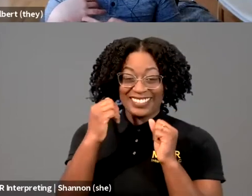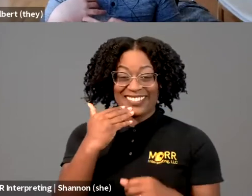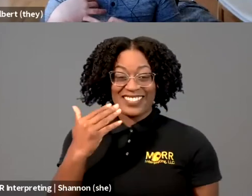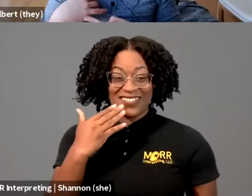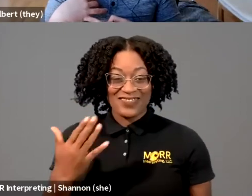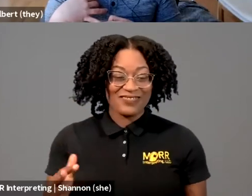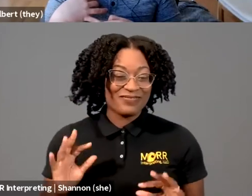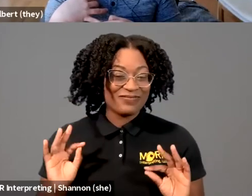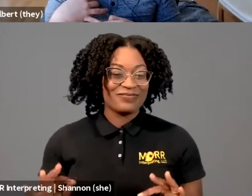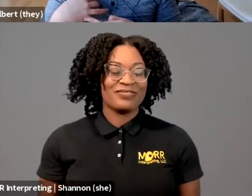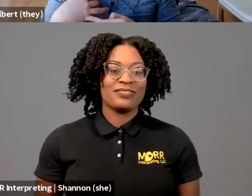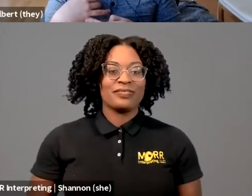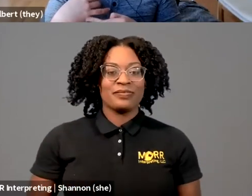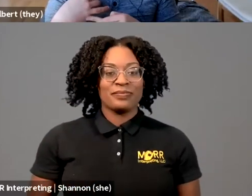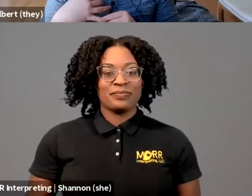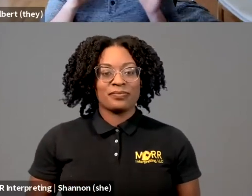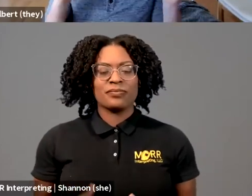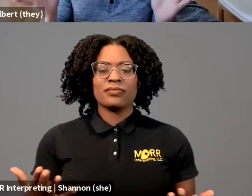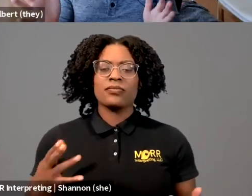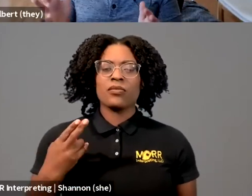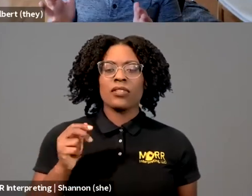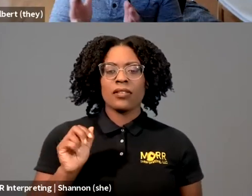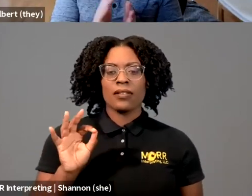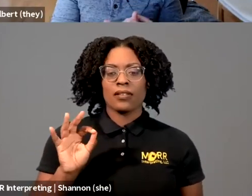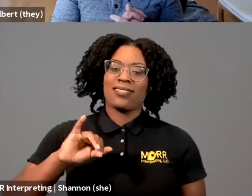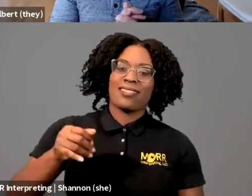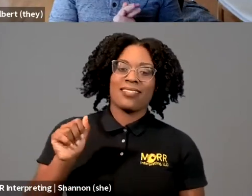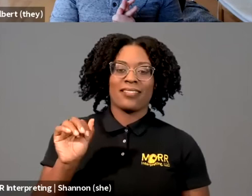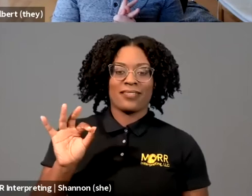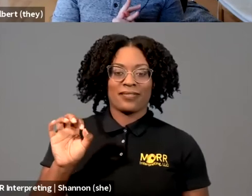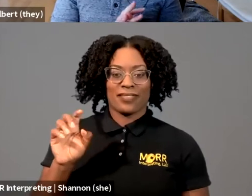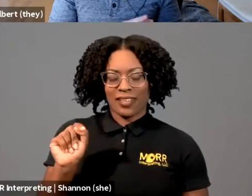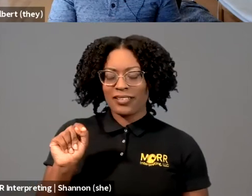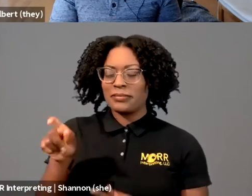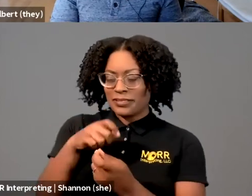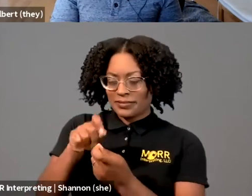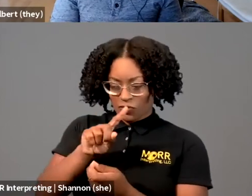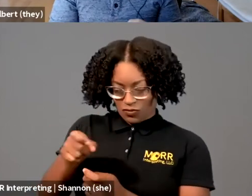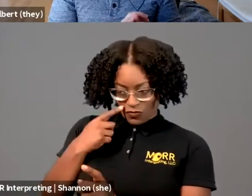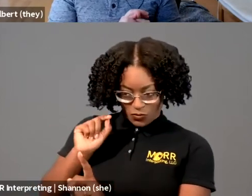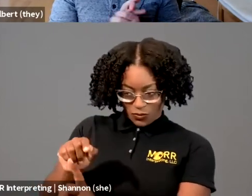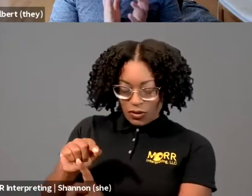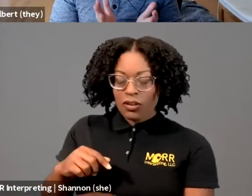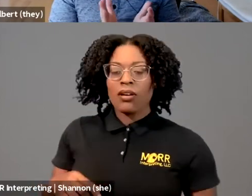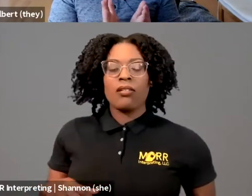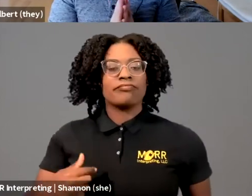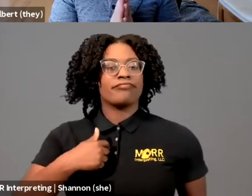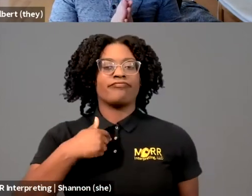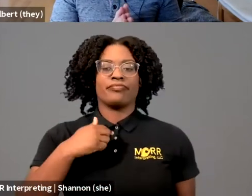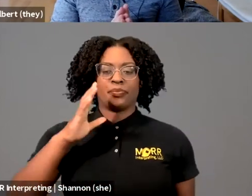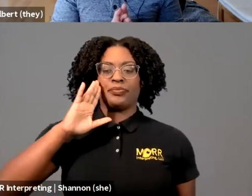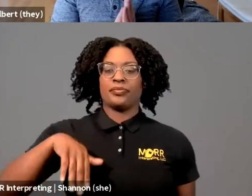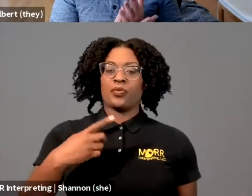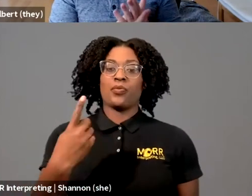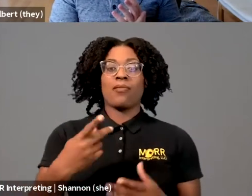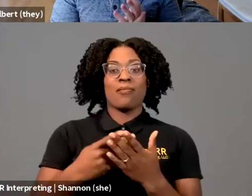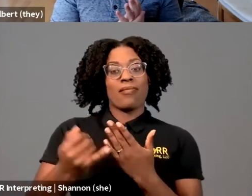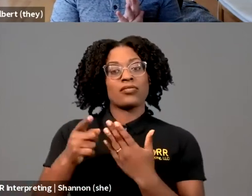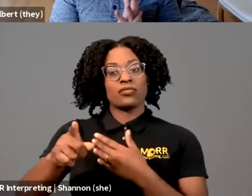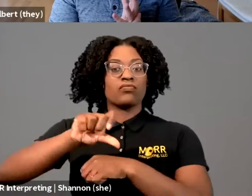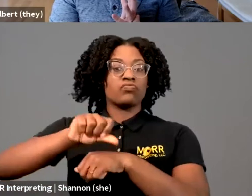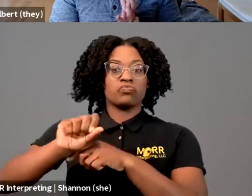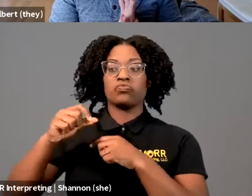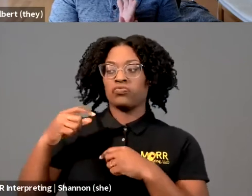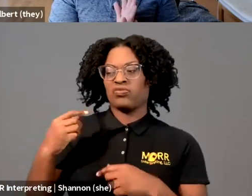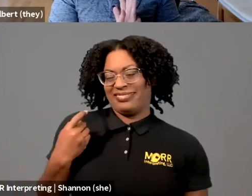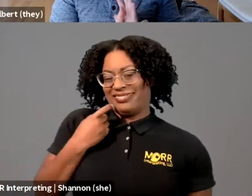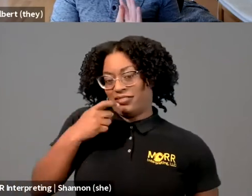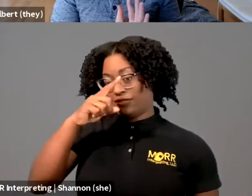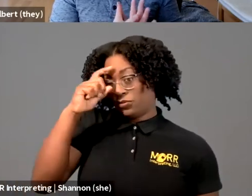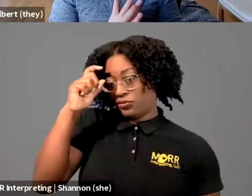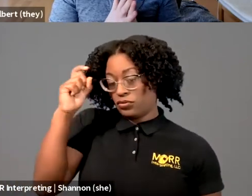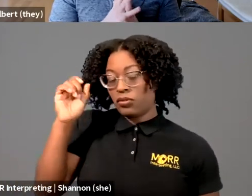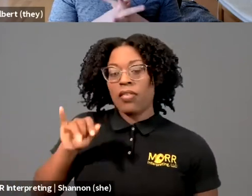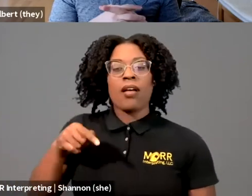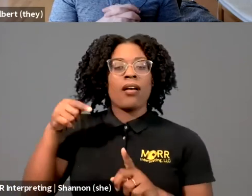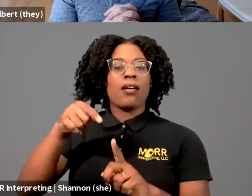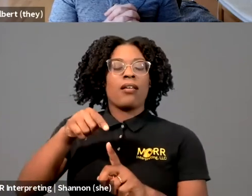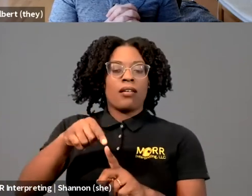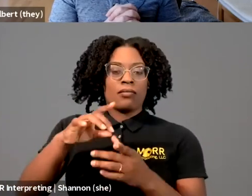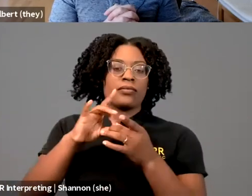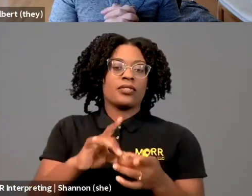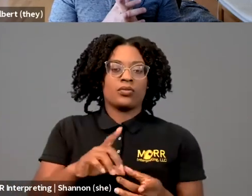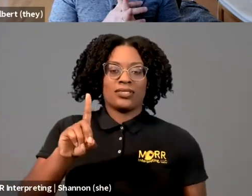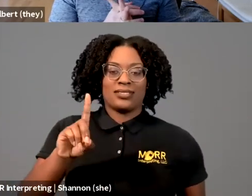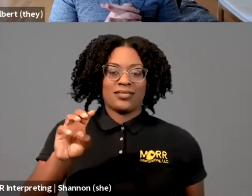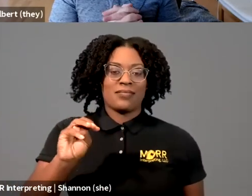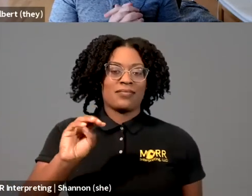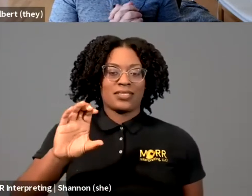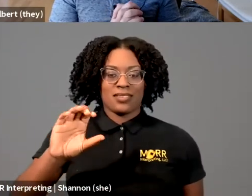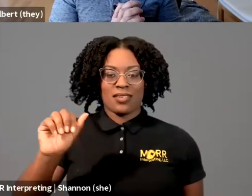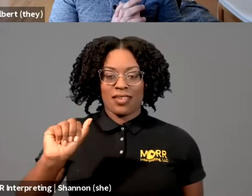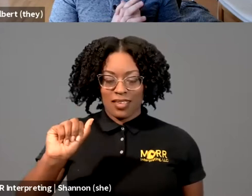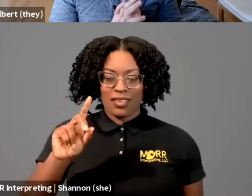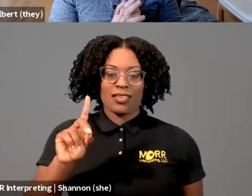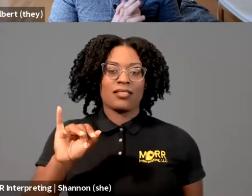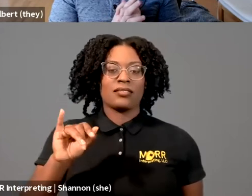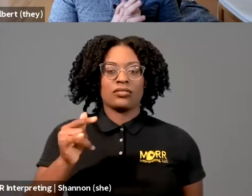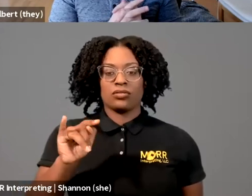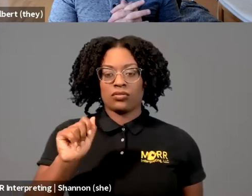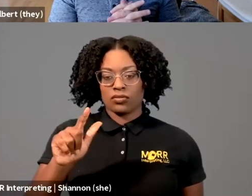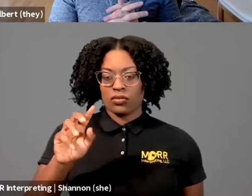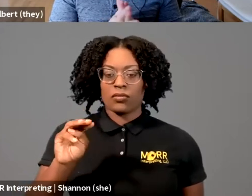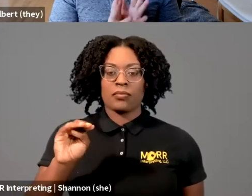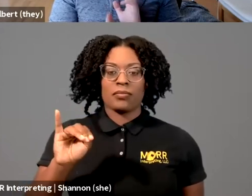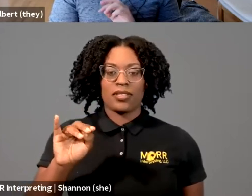Kendra Albert: Thank you. So, Jafet, a specific question for you. So I know that one of the projects you got to work on over the summer was on the DMCA, the Digital Millennium Copyright Act, and takedowns brought under the DMCA against journalists in Mexico.